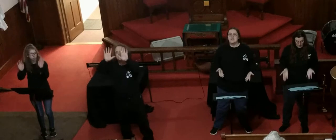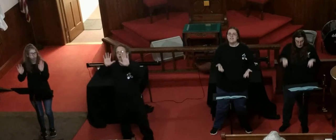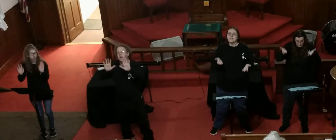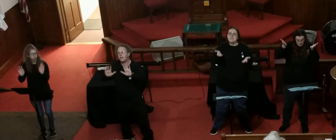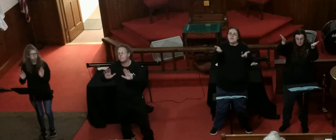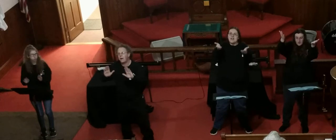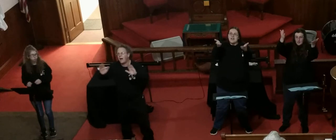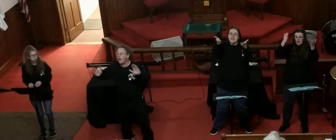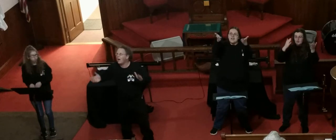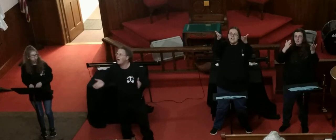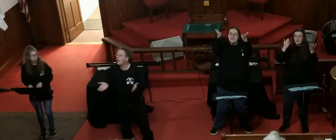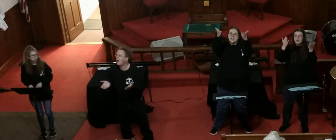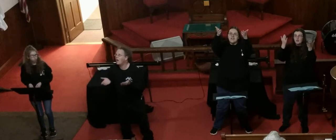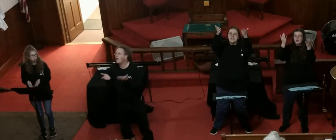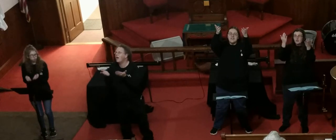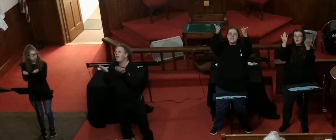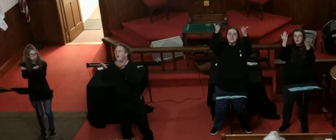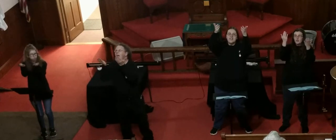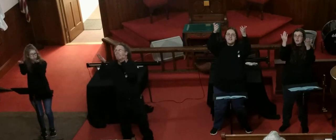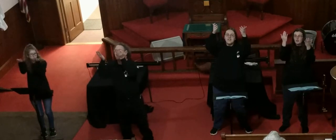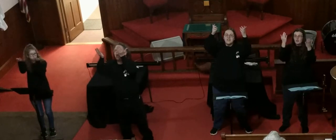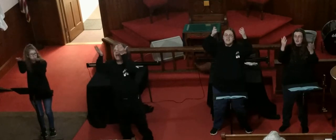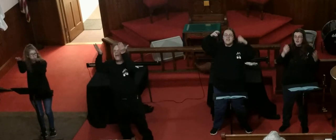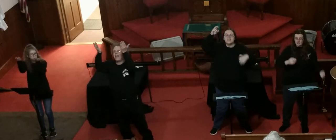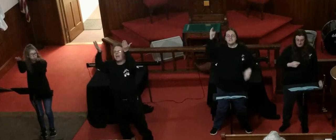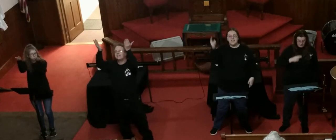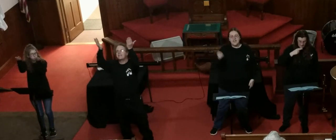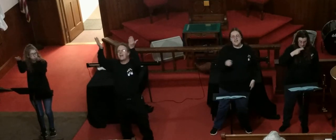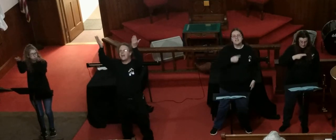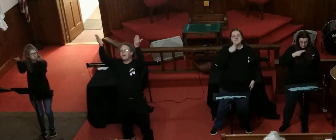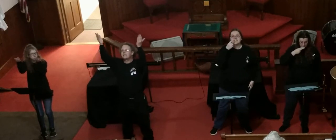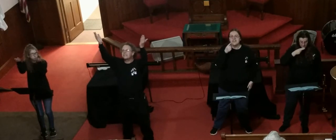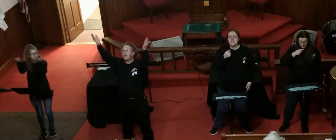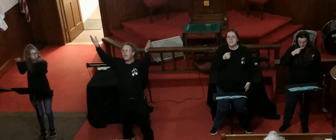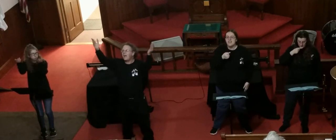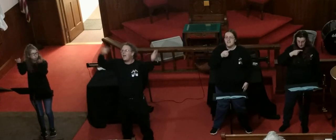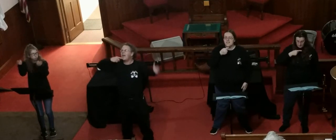Lift my hands and say